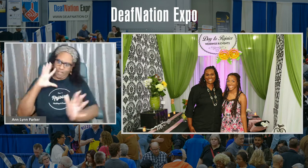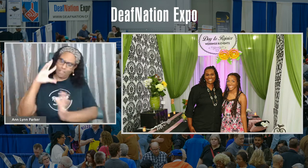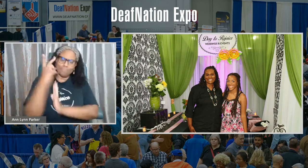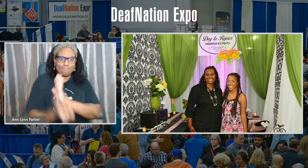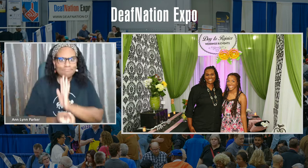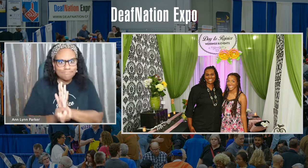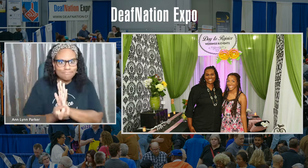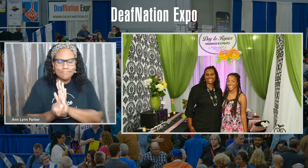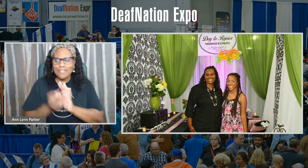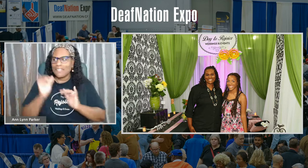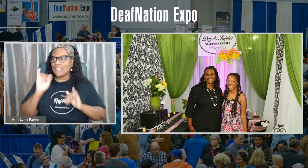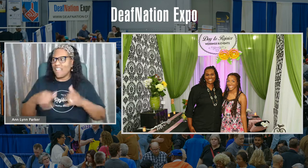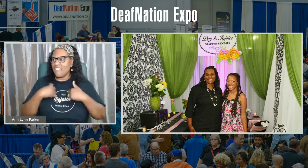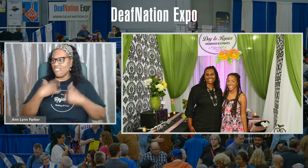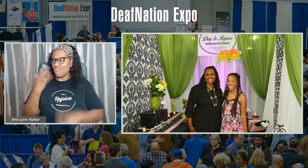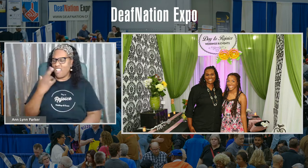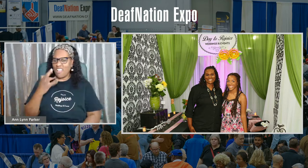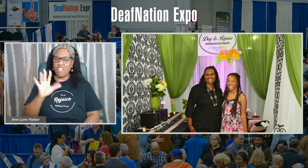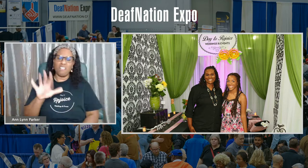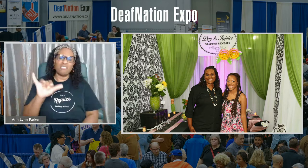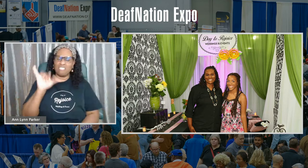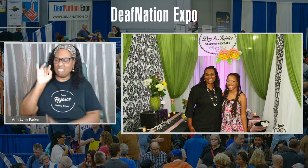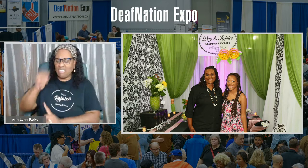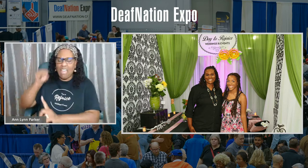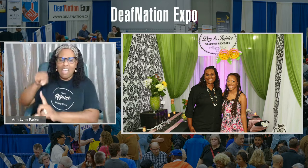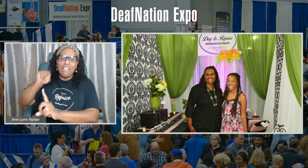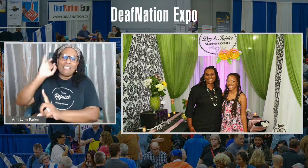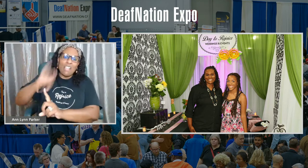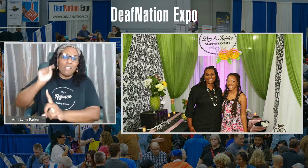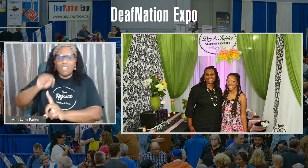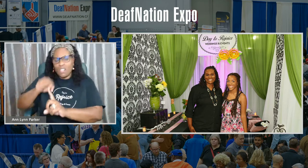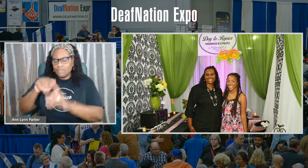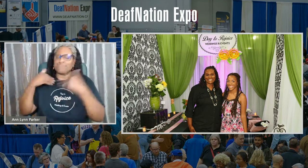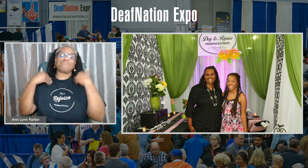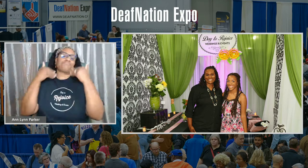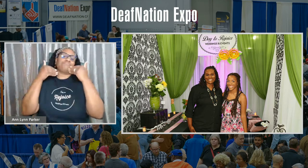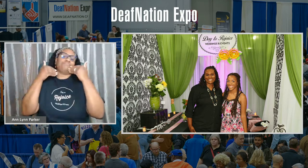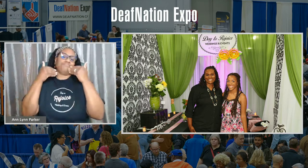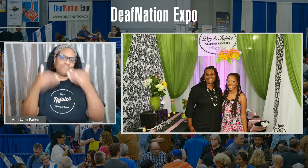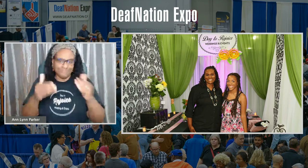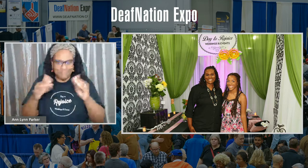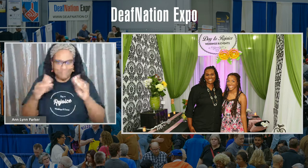like they’re entering something else. I realized that’s what I want.